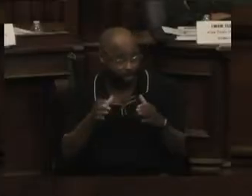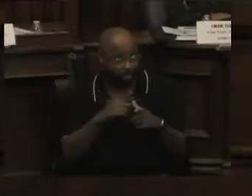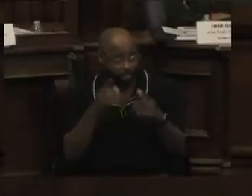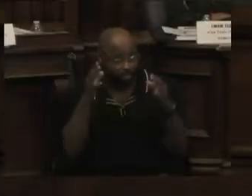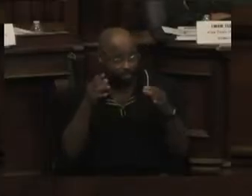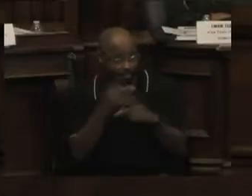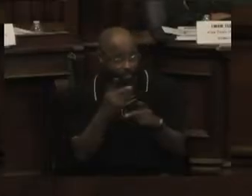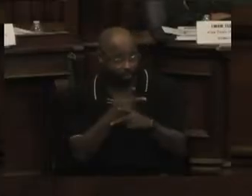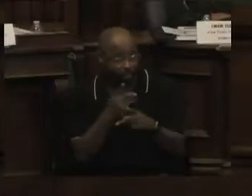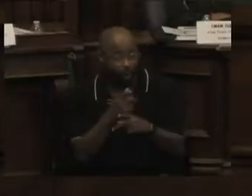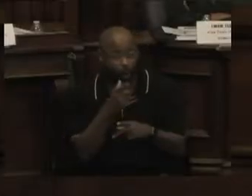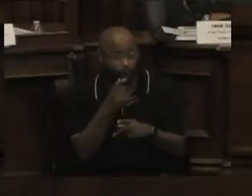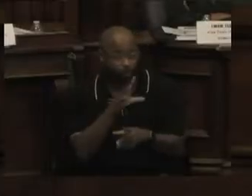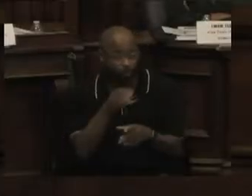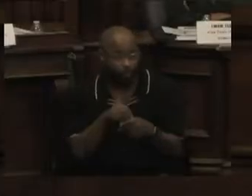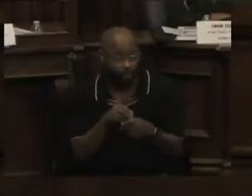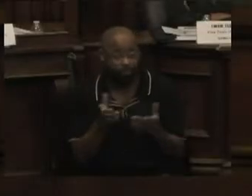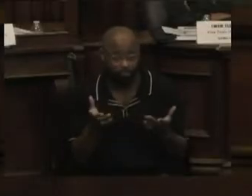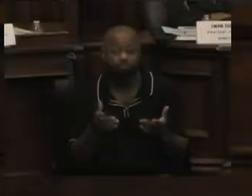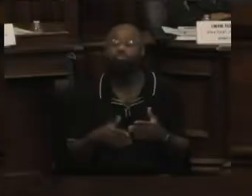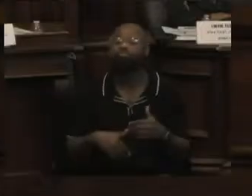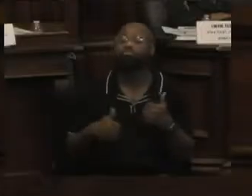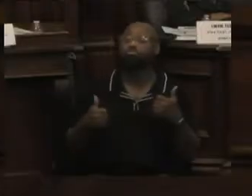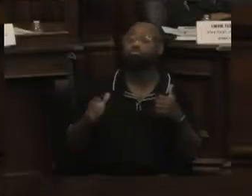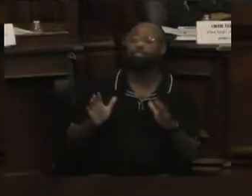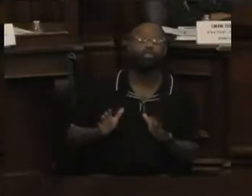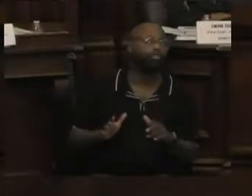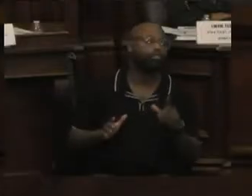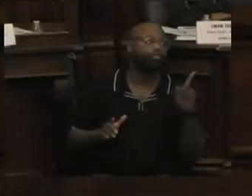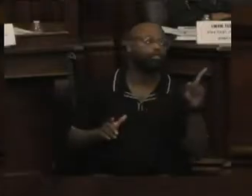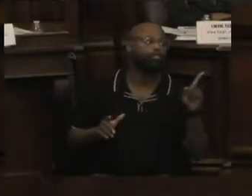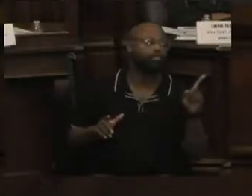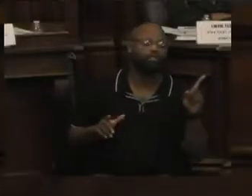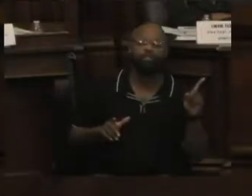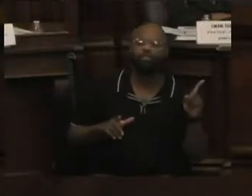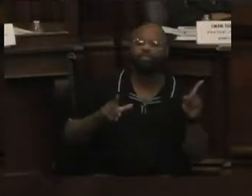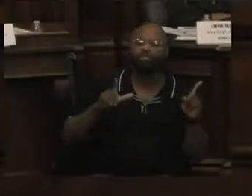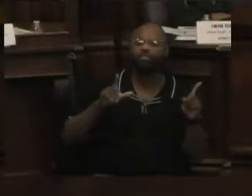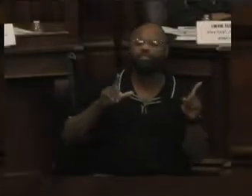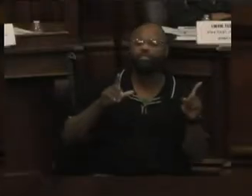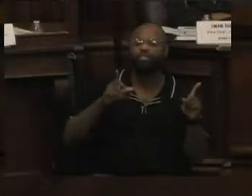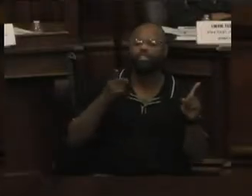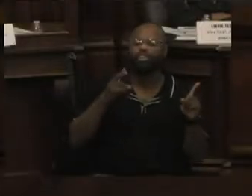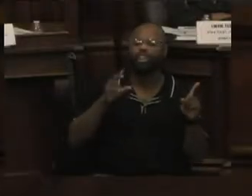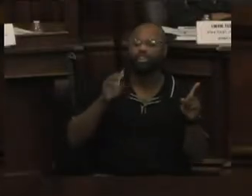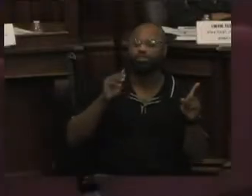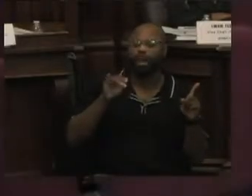and then maybe thereafter we can try to determine who's going to the members of that